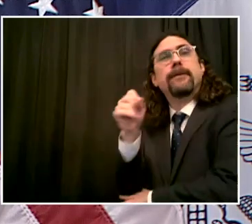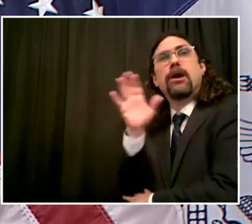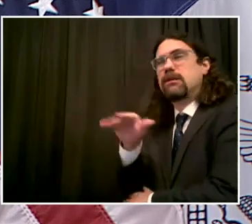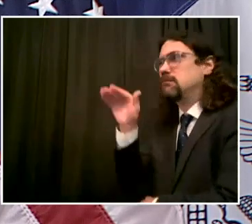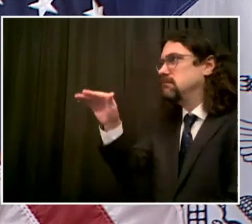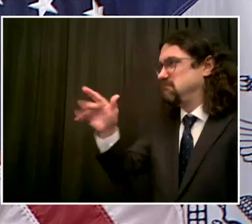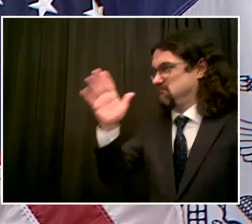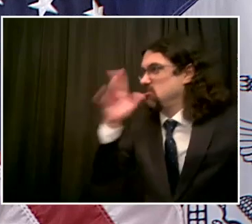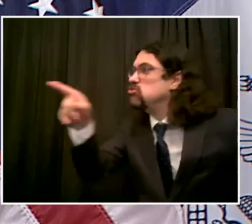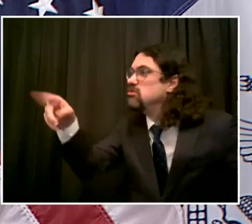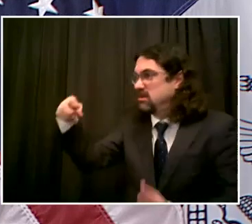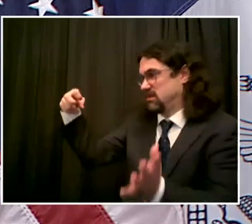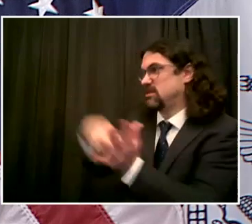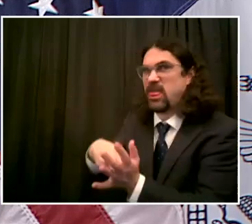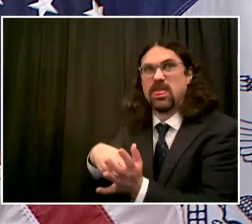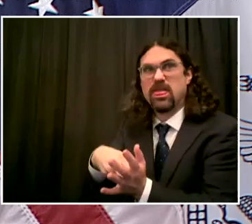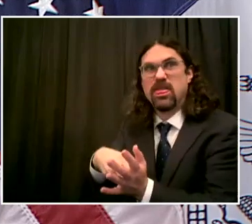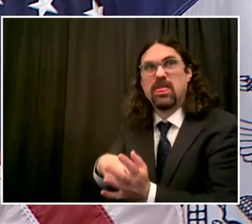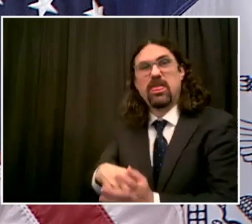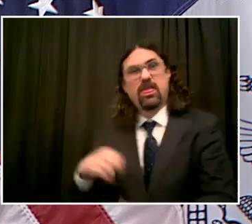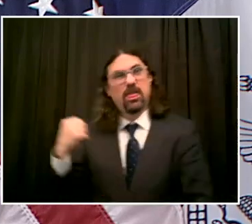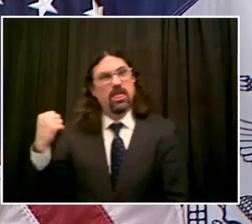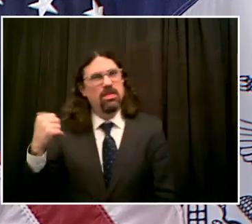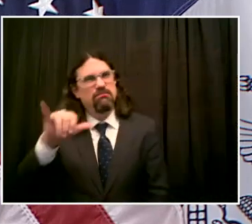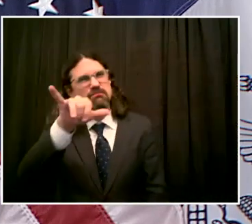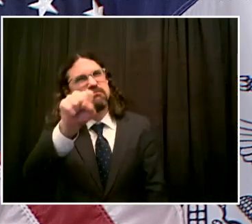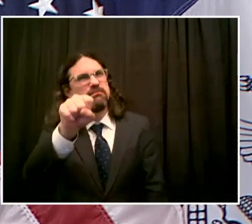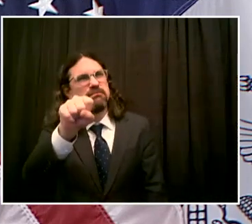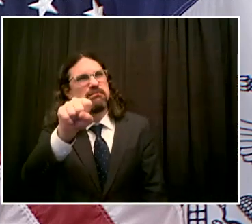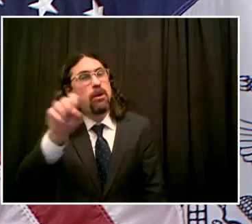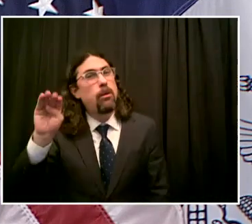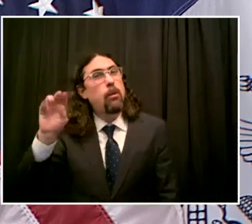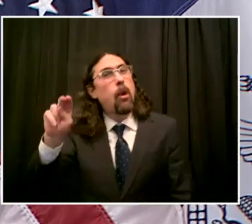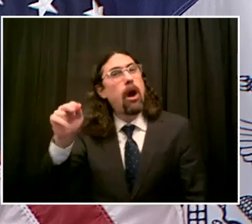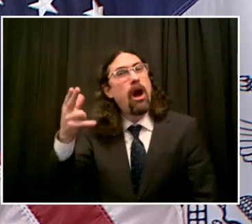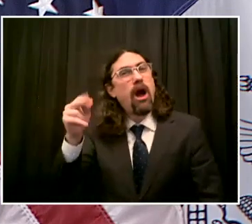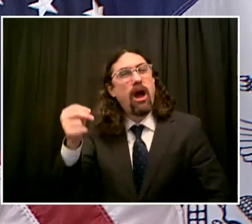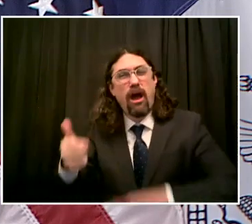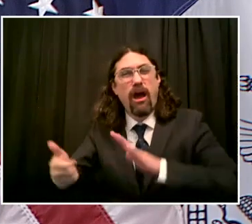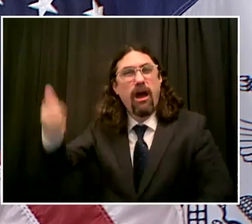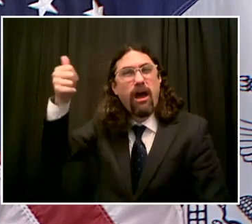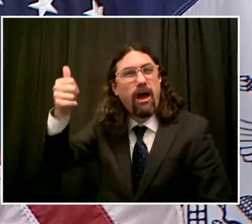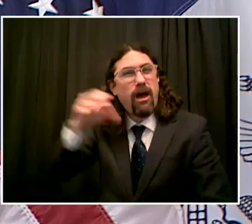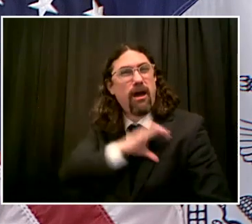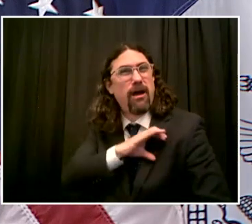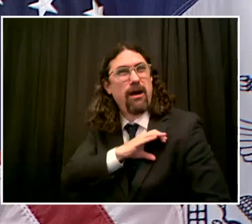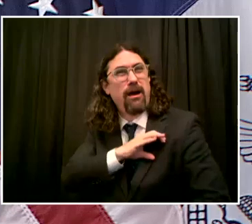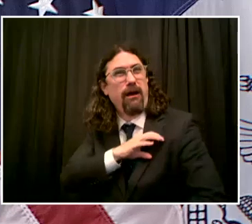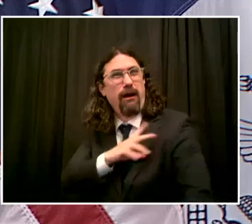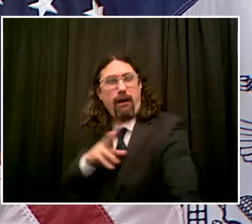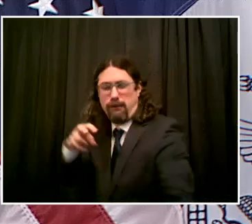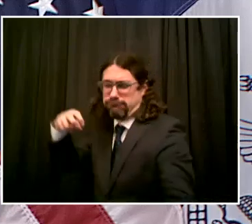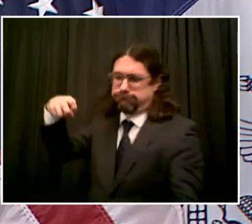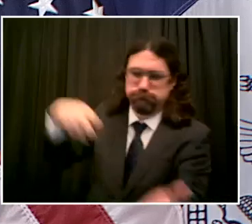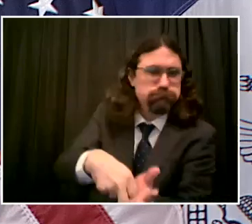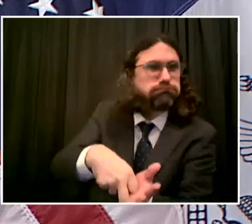UNDERSTAND WHAT WE'RE SAYINAND YOU RESPECT WHAT WE'RE SAYING AND HE DID. NOW THAT IMAGE WILL GET SOME